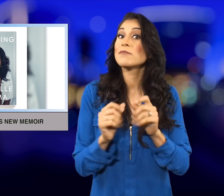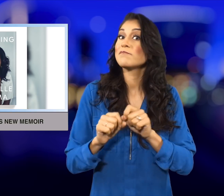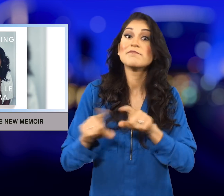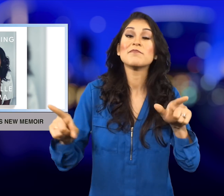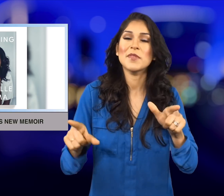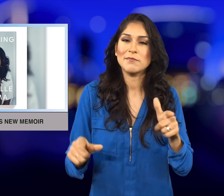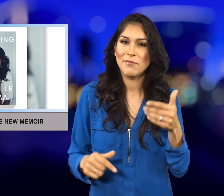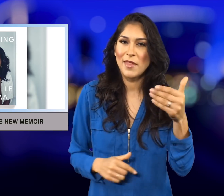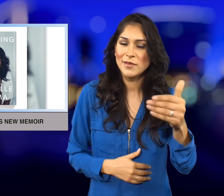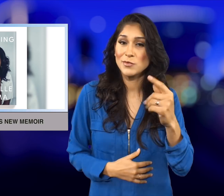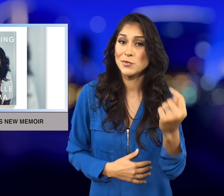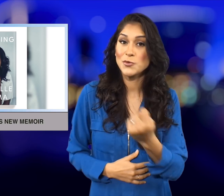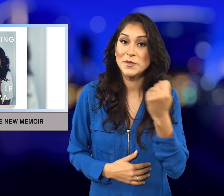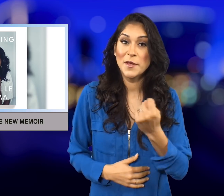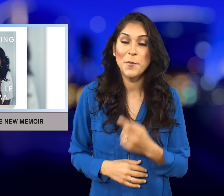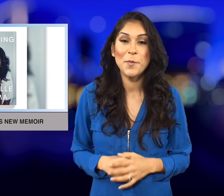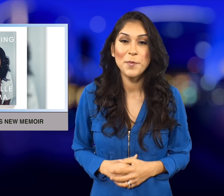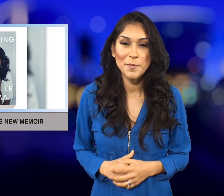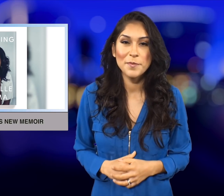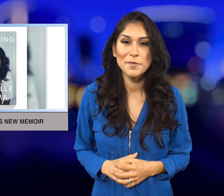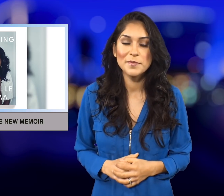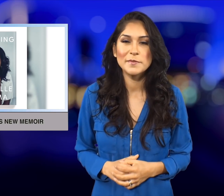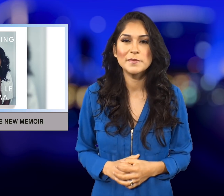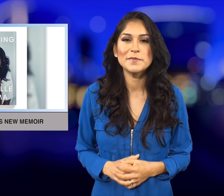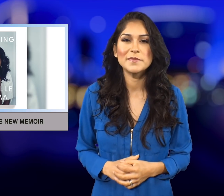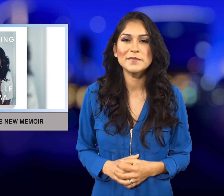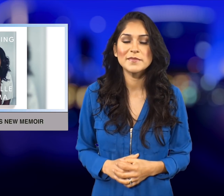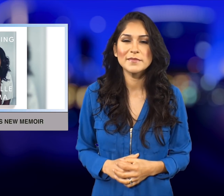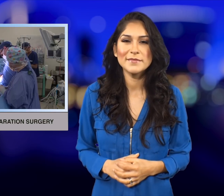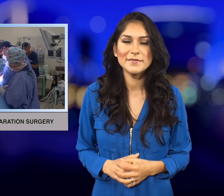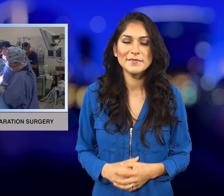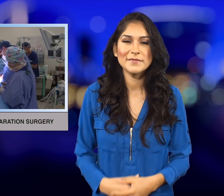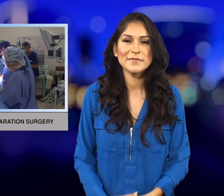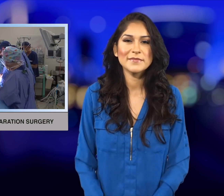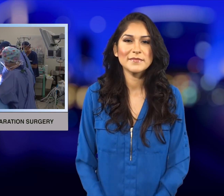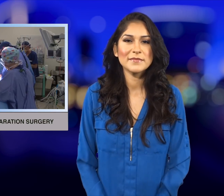The book will be released next Tuesday.